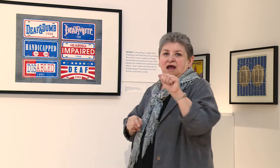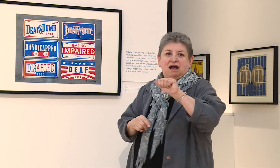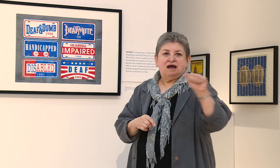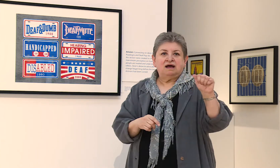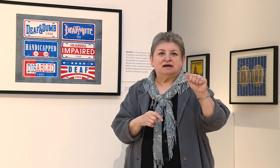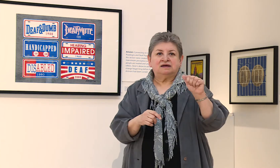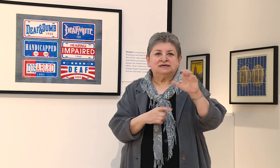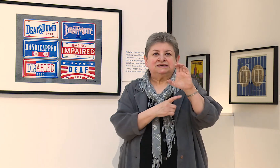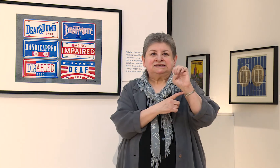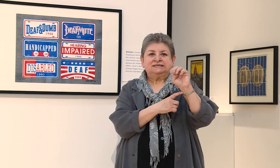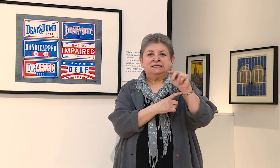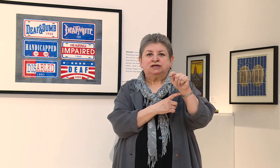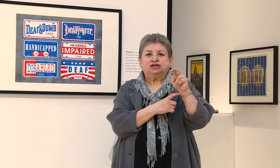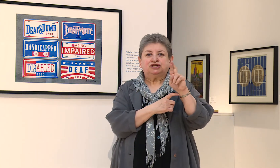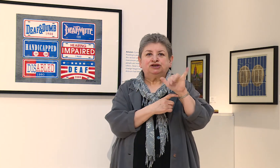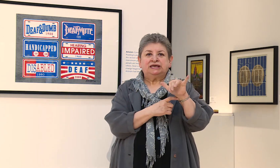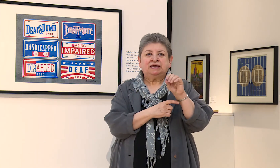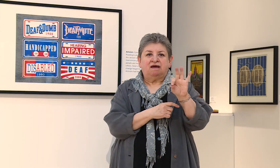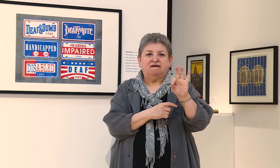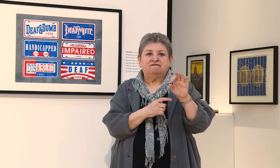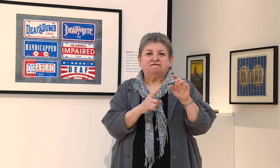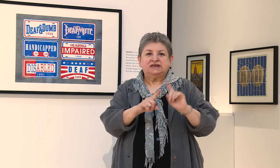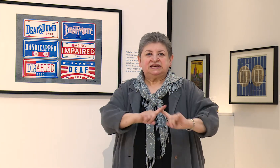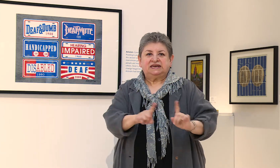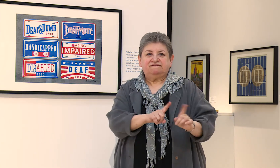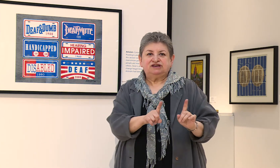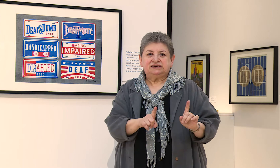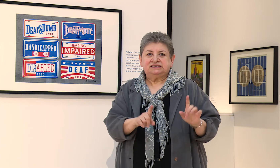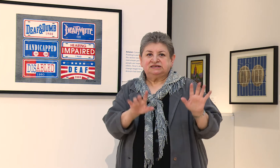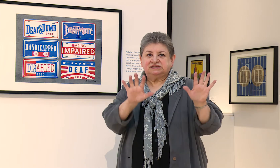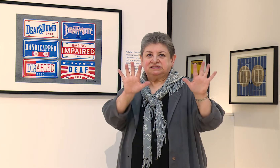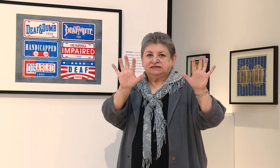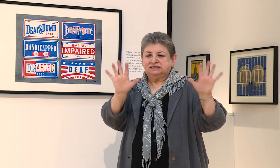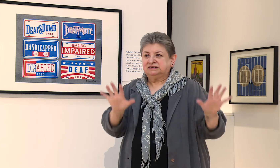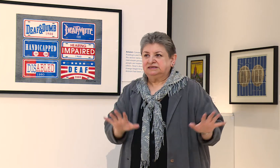The title of this piece is "A Century of Difference."